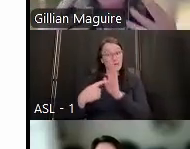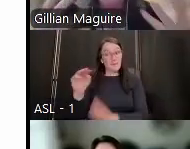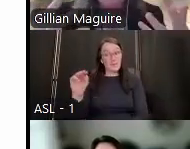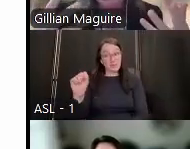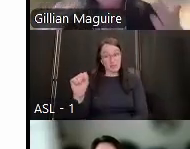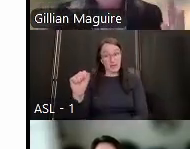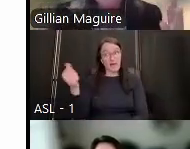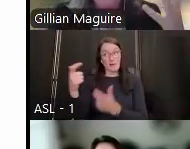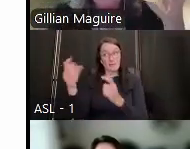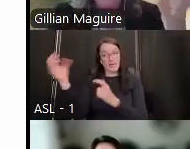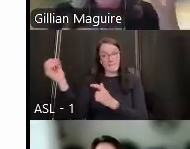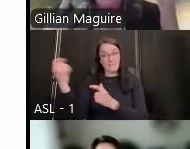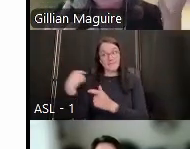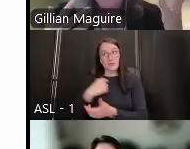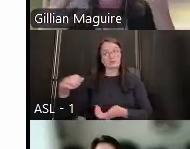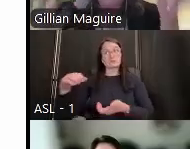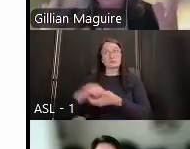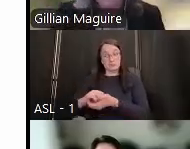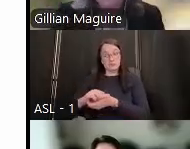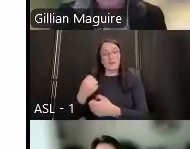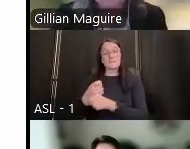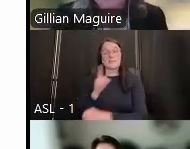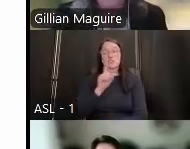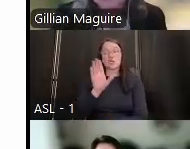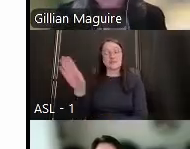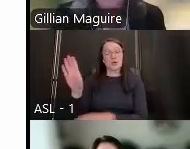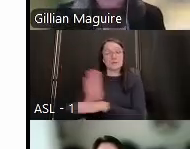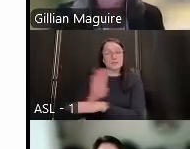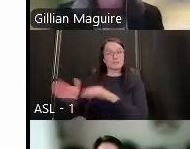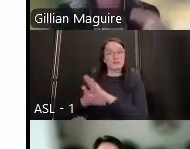make sure that their facilities are operating the way that they want them to operate. making sure